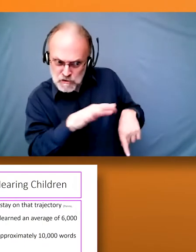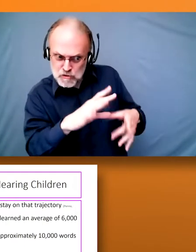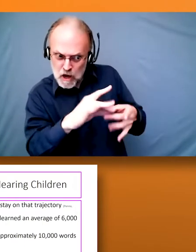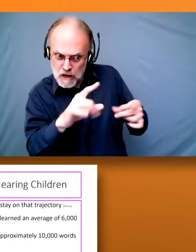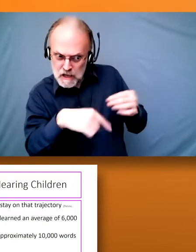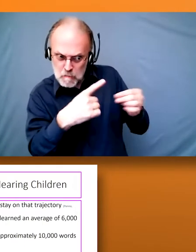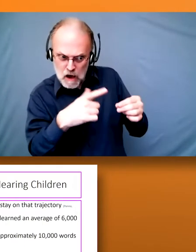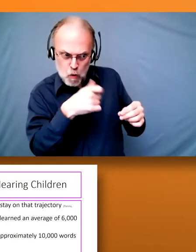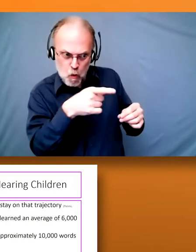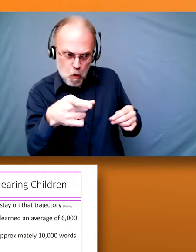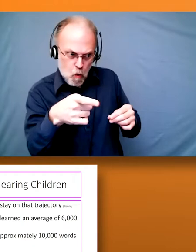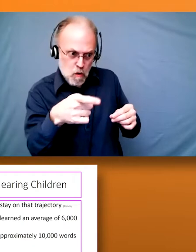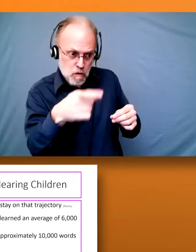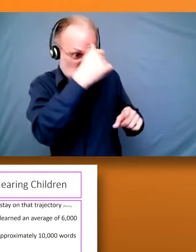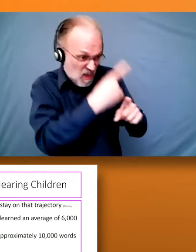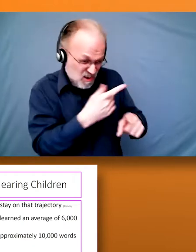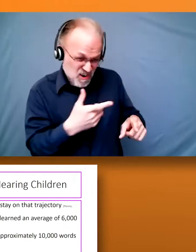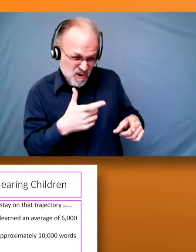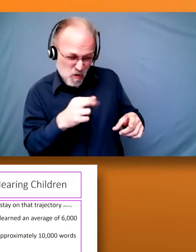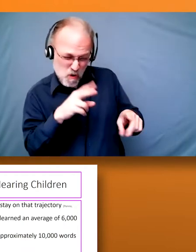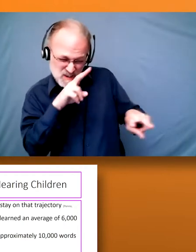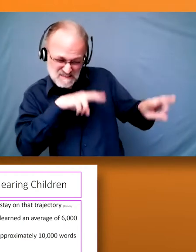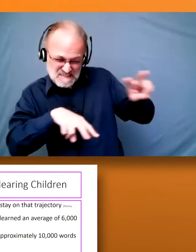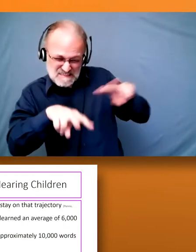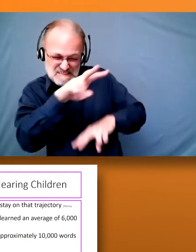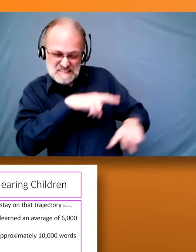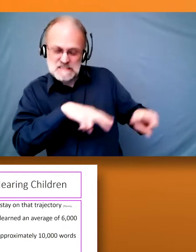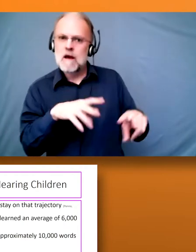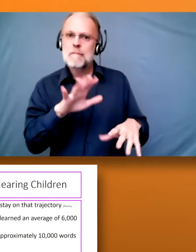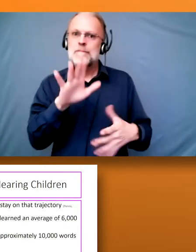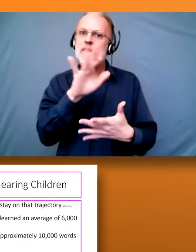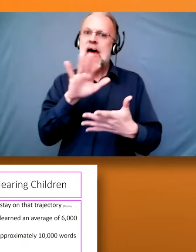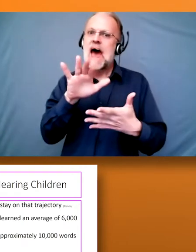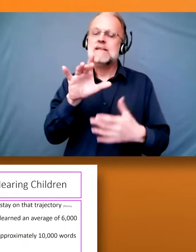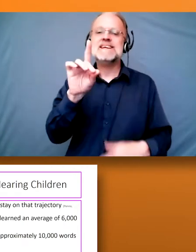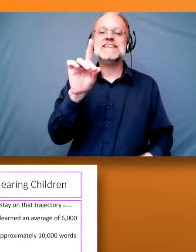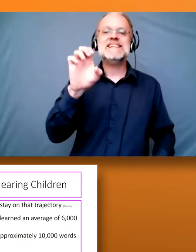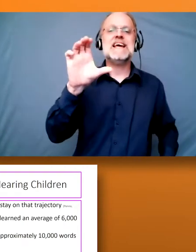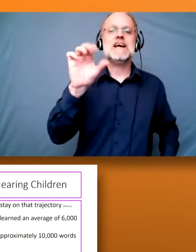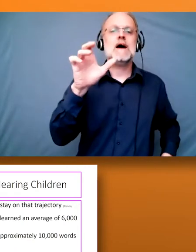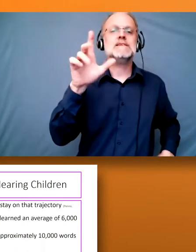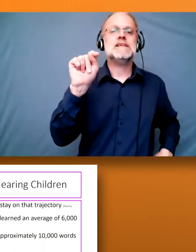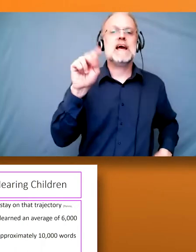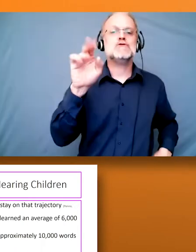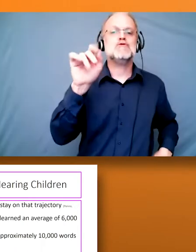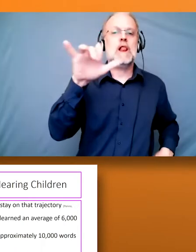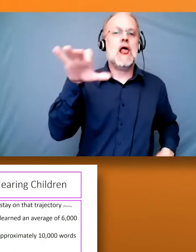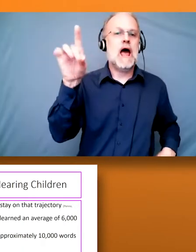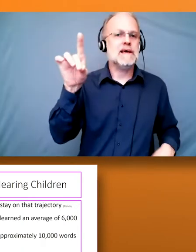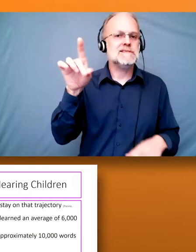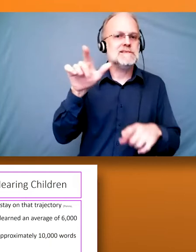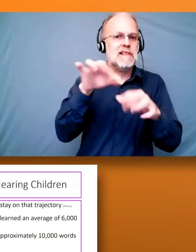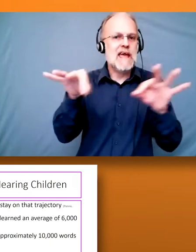Is this a friend of yours you're talking about? Is this a brother you're talking about? All of that decontextualized language